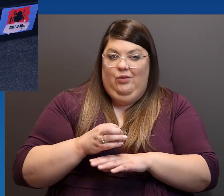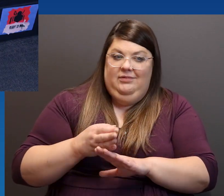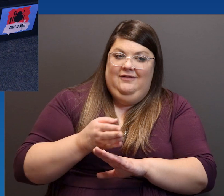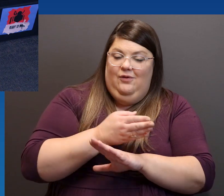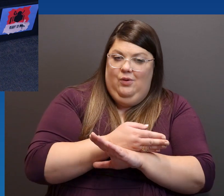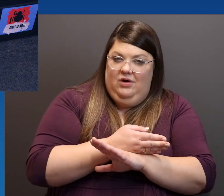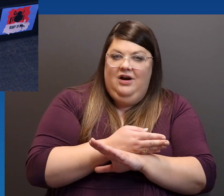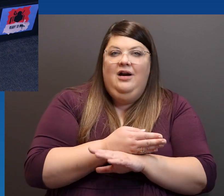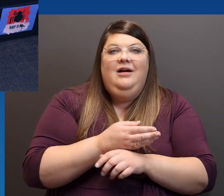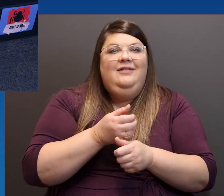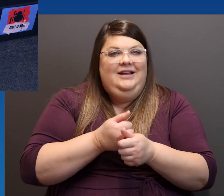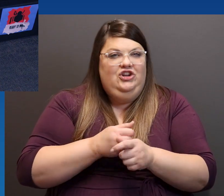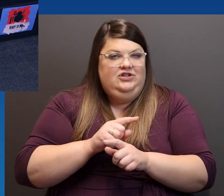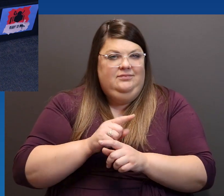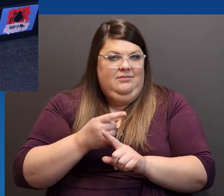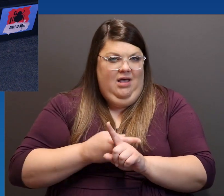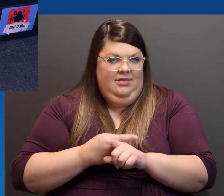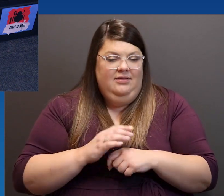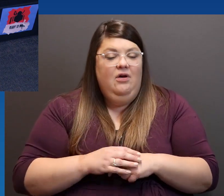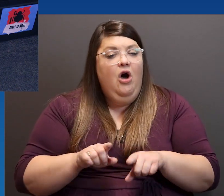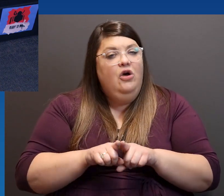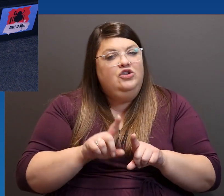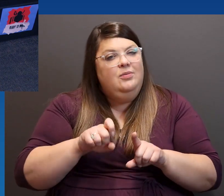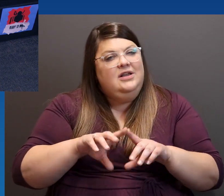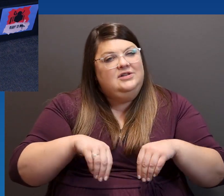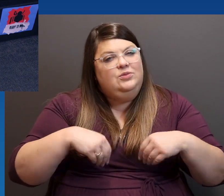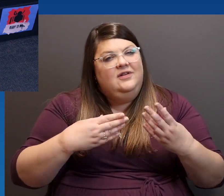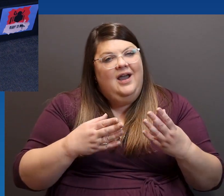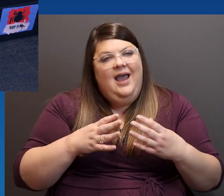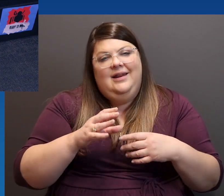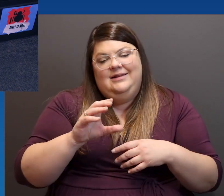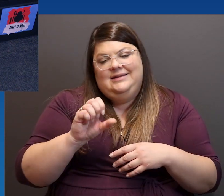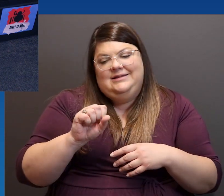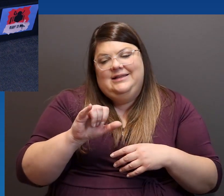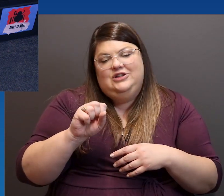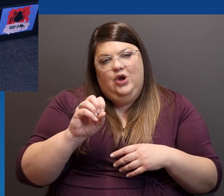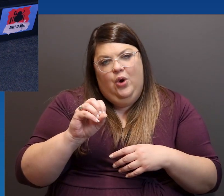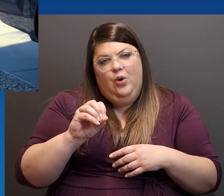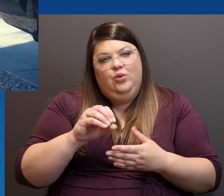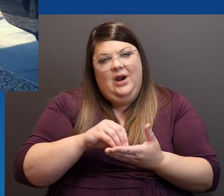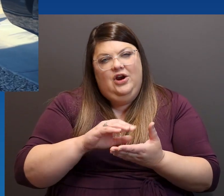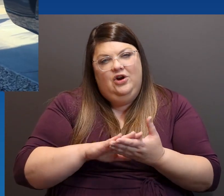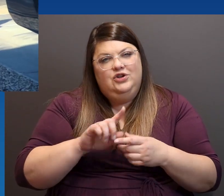You must also provide the SISO records when requested by the certification specialist.